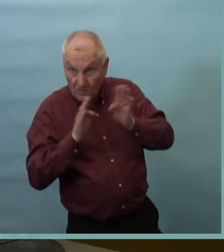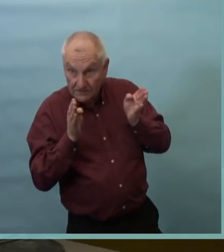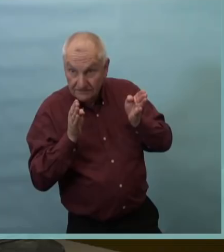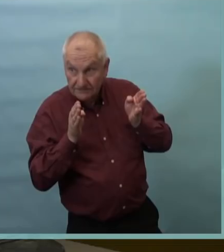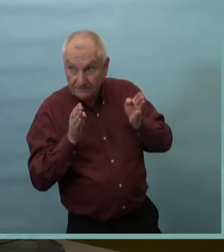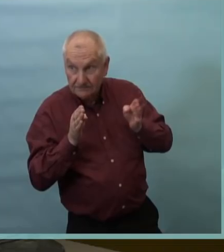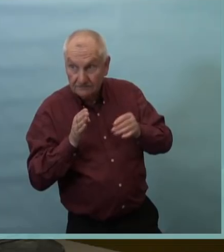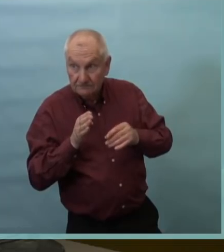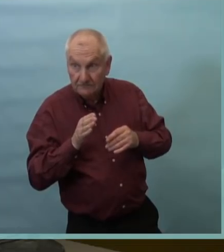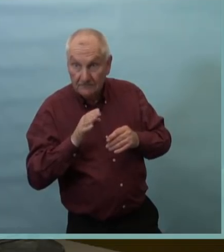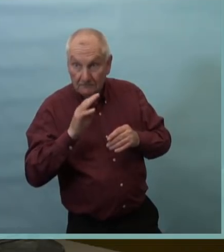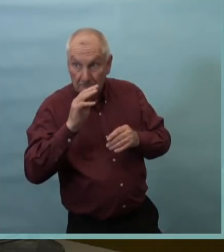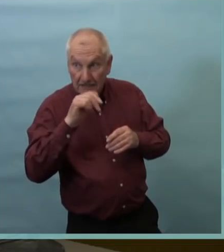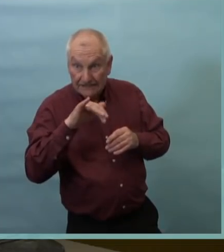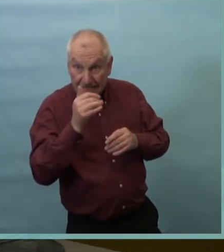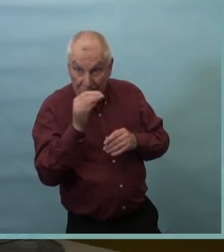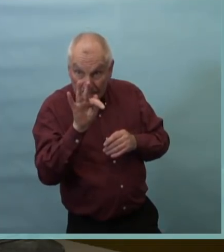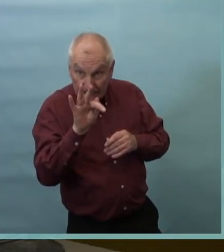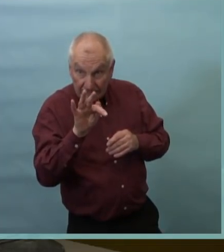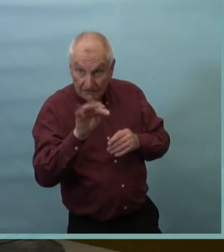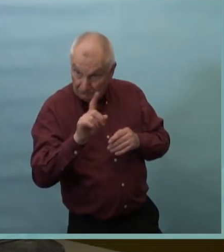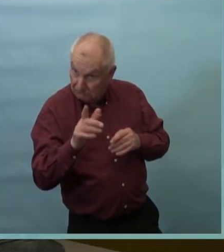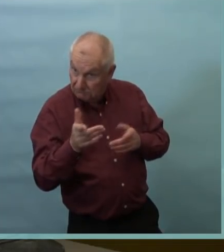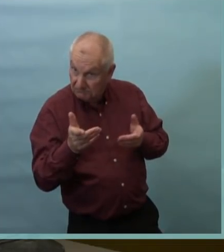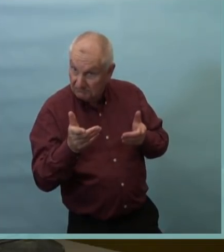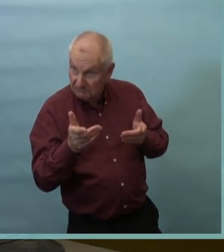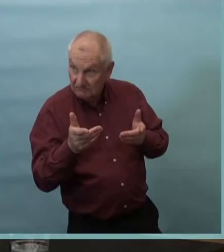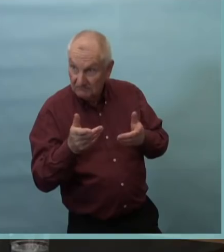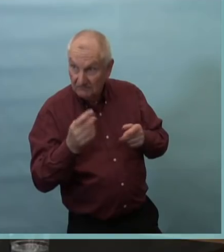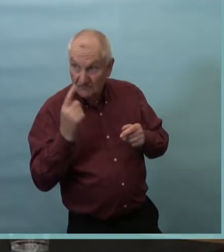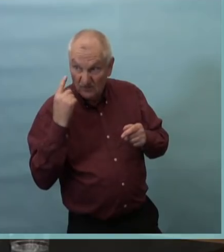your plan just yet we can confirm those notices have gone out I can't confirm